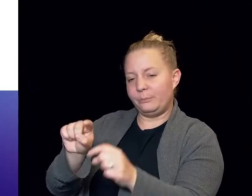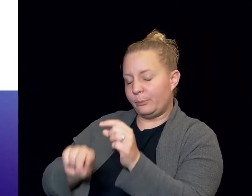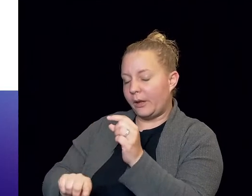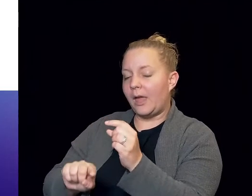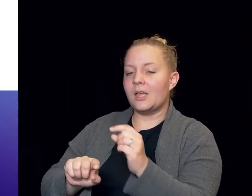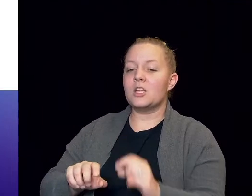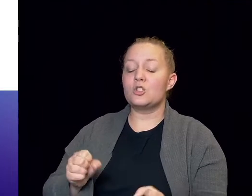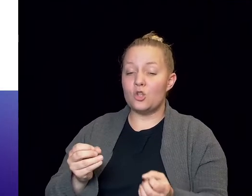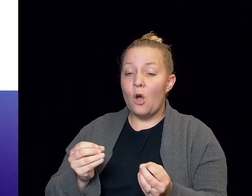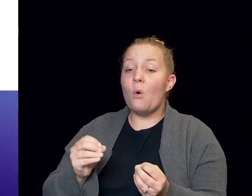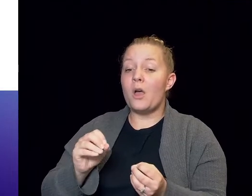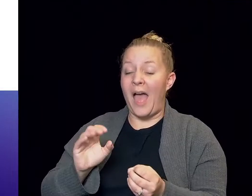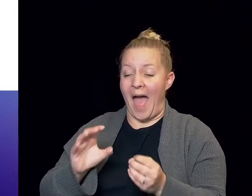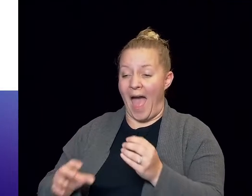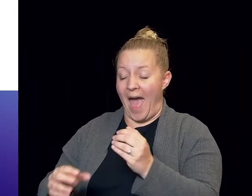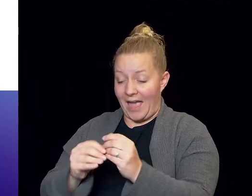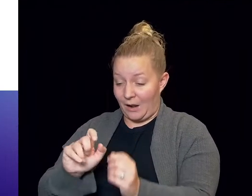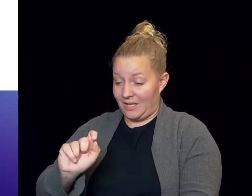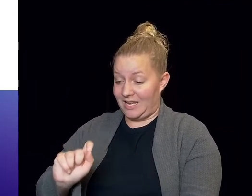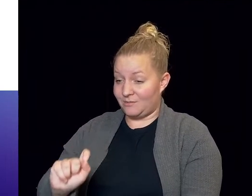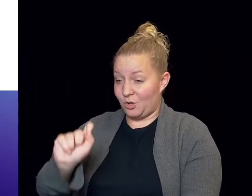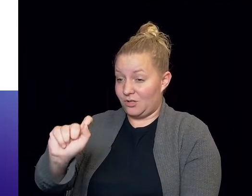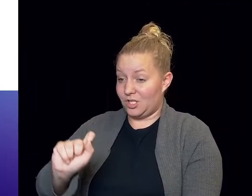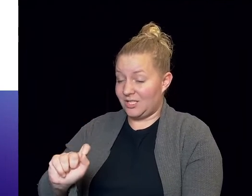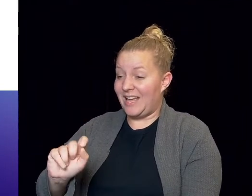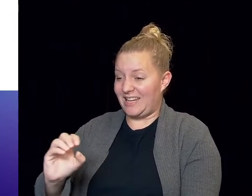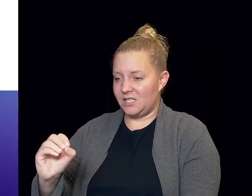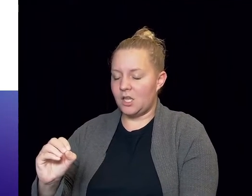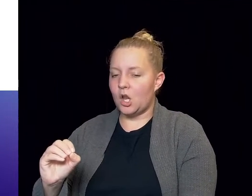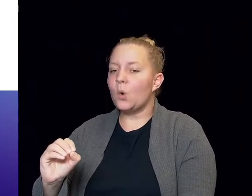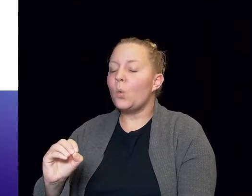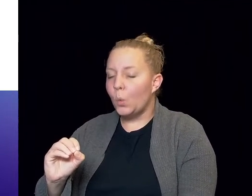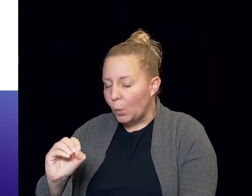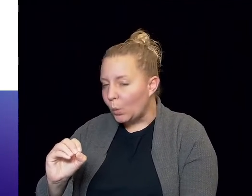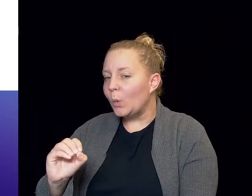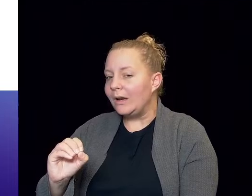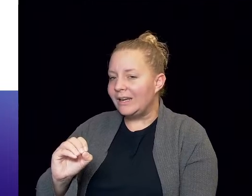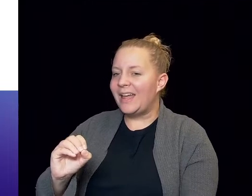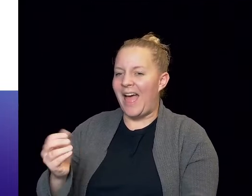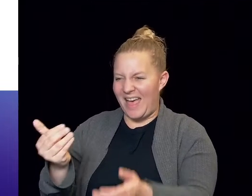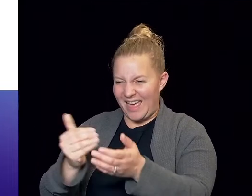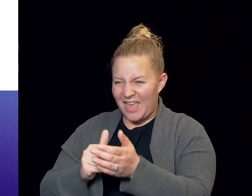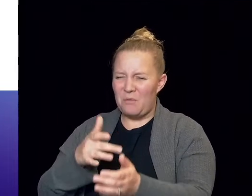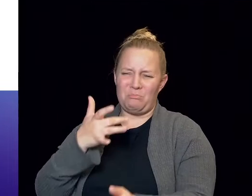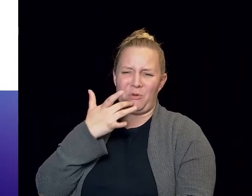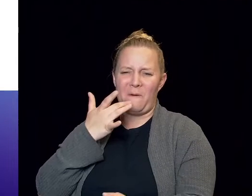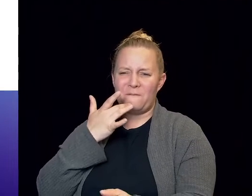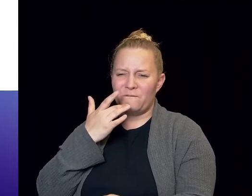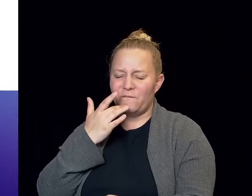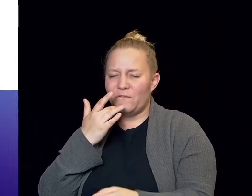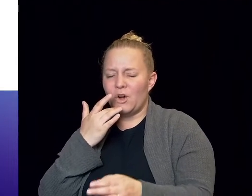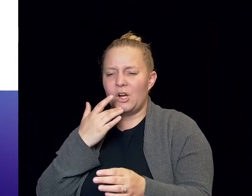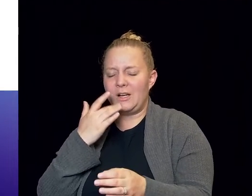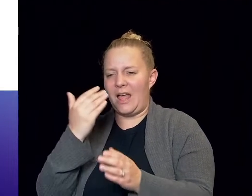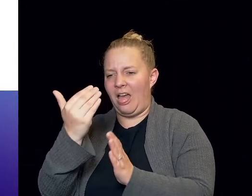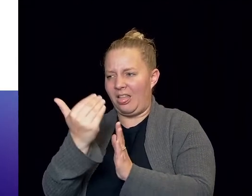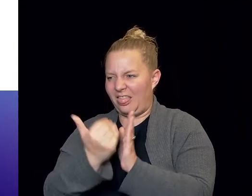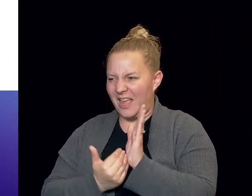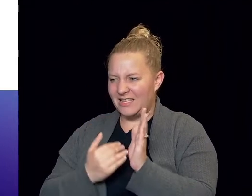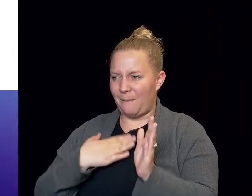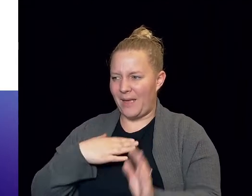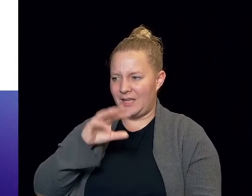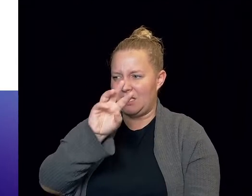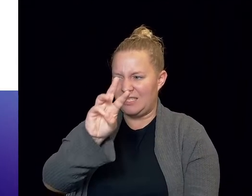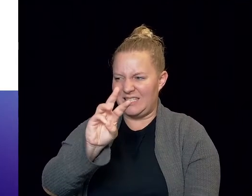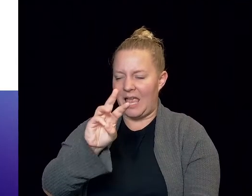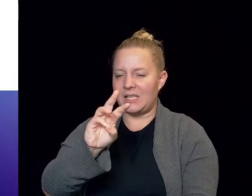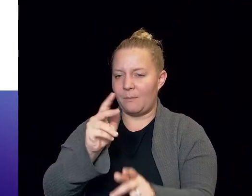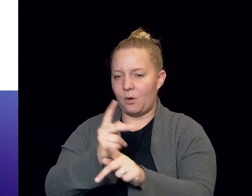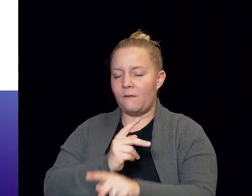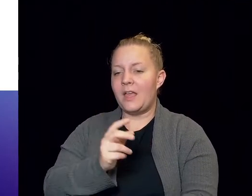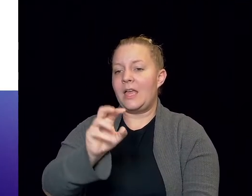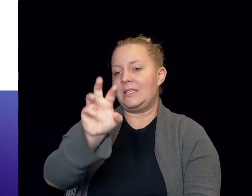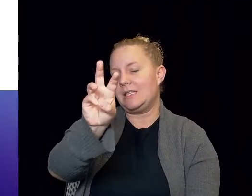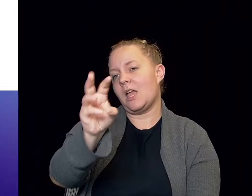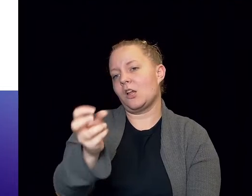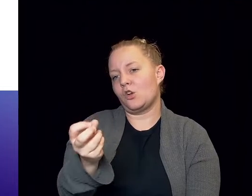6 goes into 10 and again, I like listing out my 6's: so 6, 12, 18, 24, 30